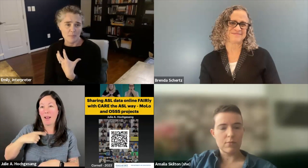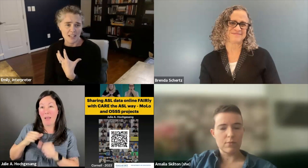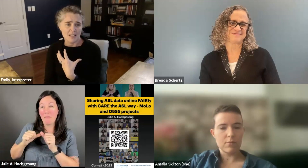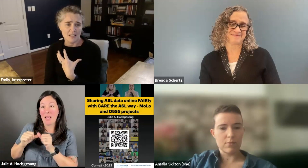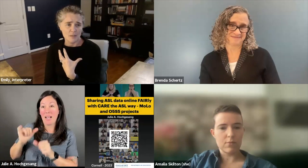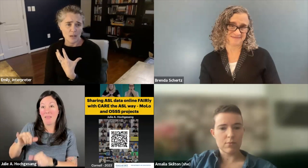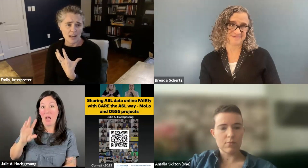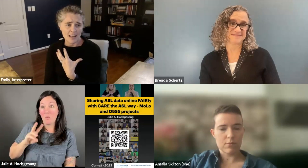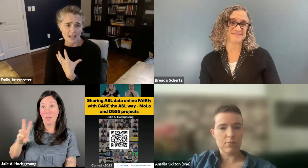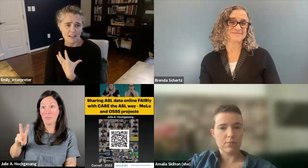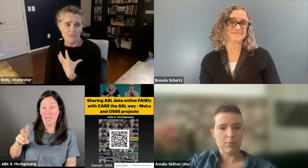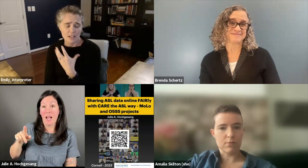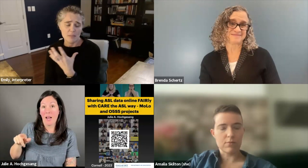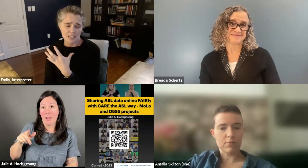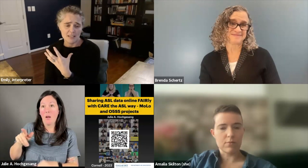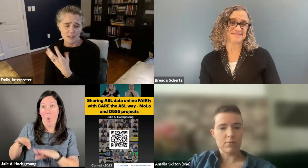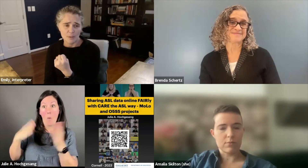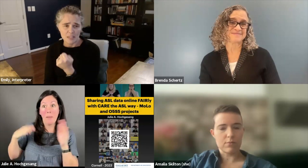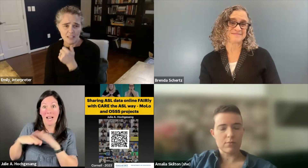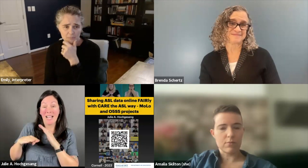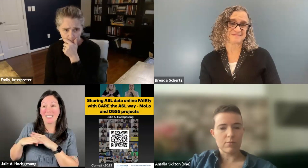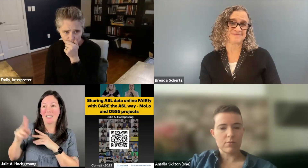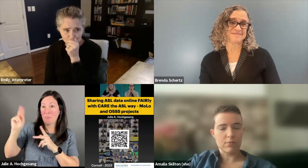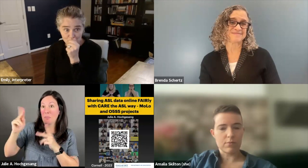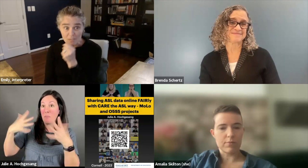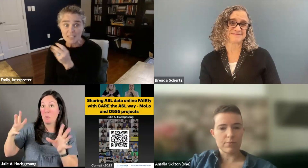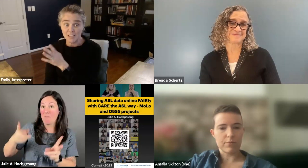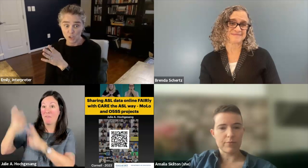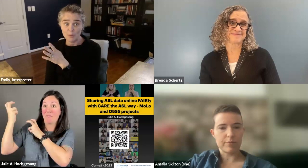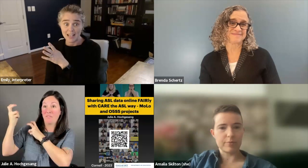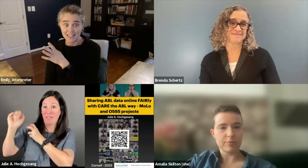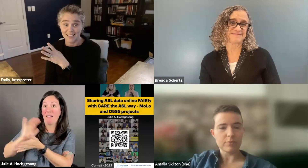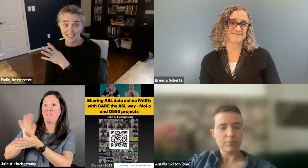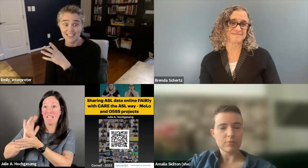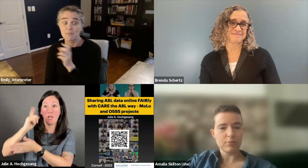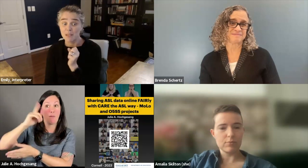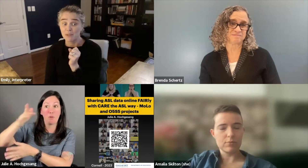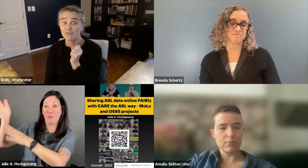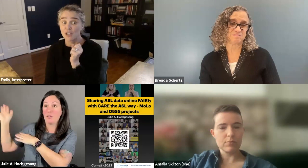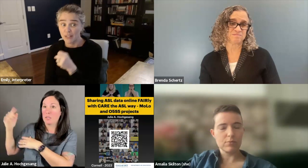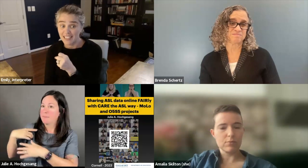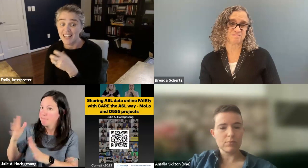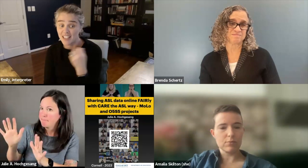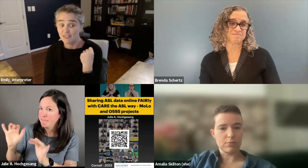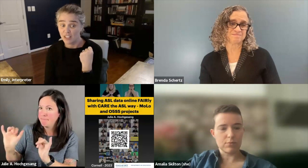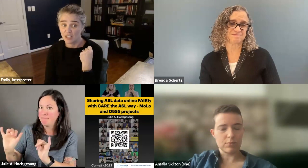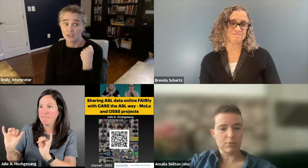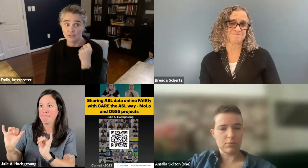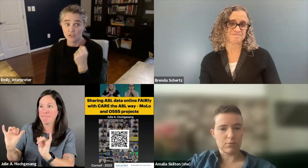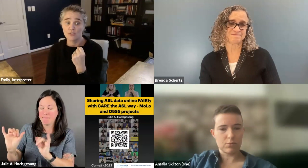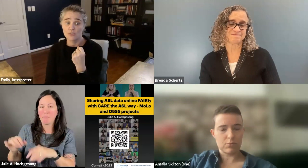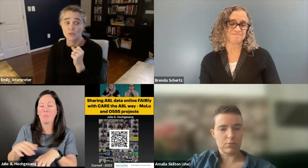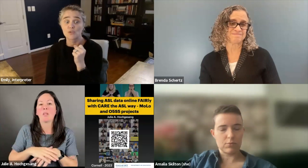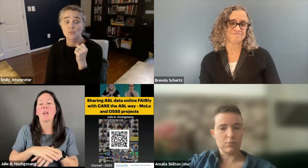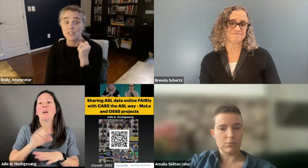bank that I have I maintain that website is open access and people have already taking the videos for those which we did